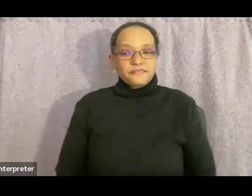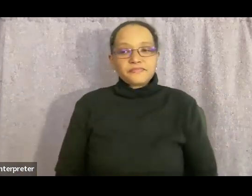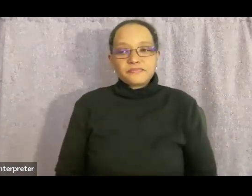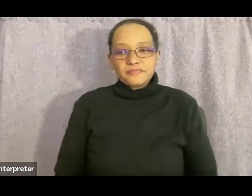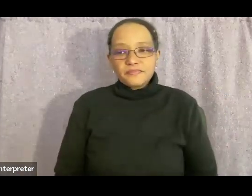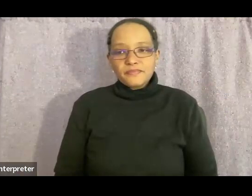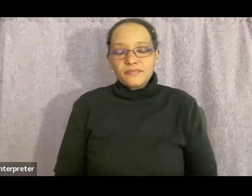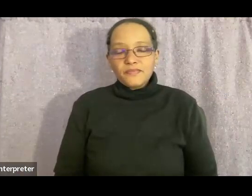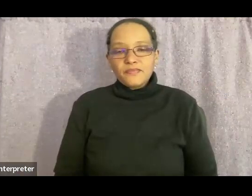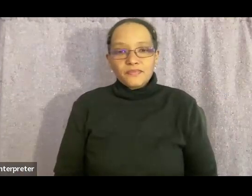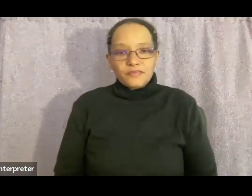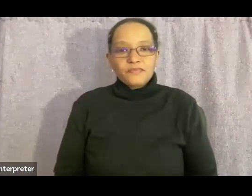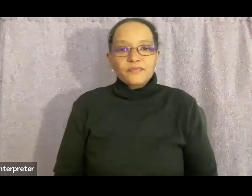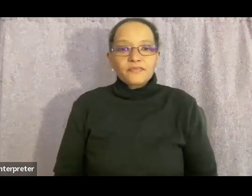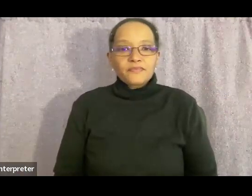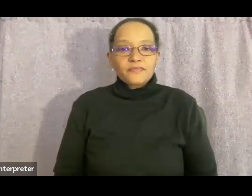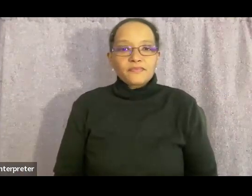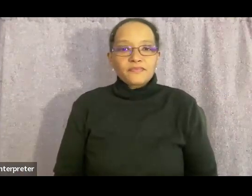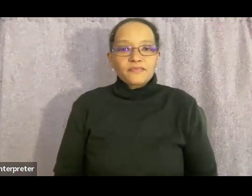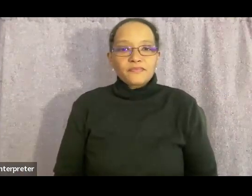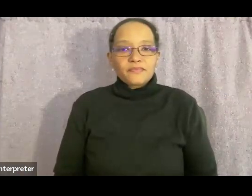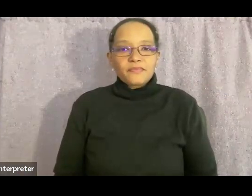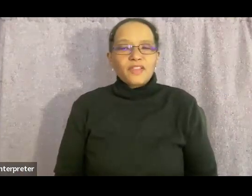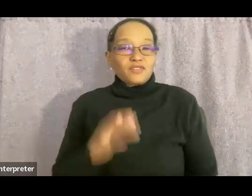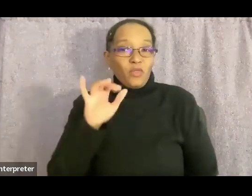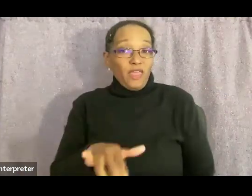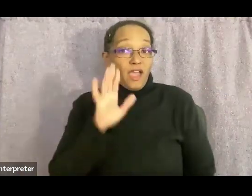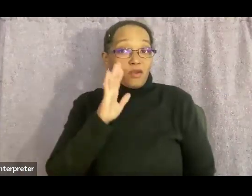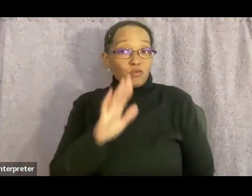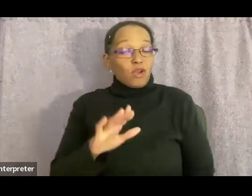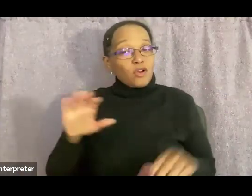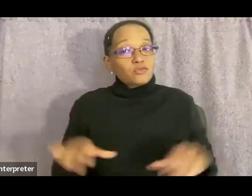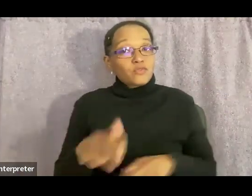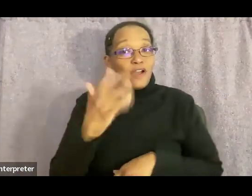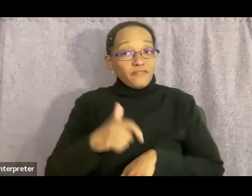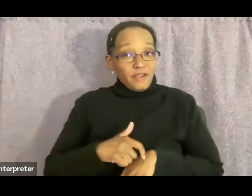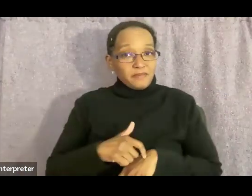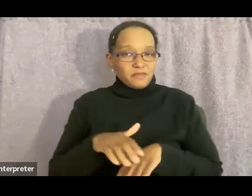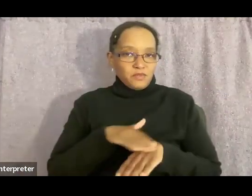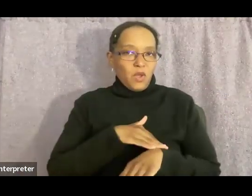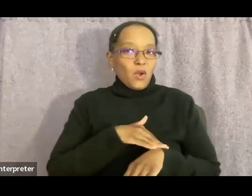We're going to do five of those and take our time. Slower is harder.